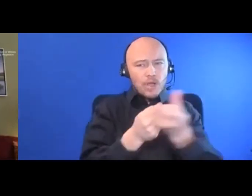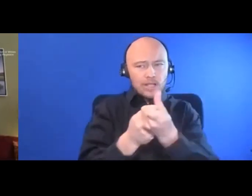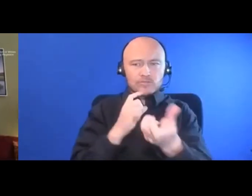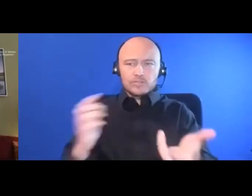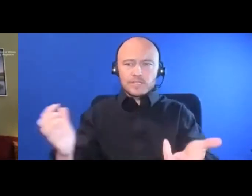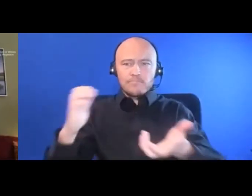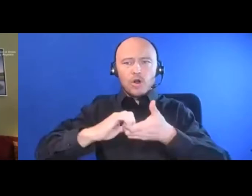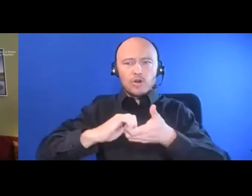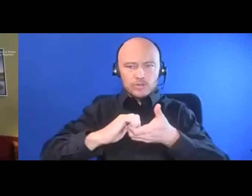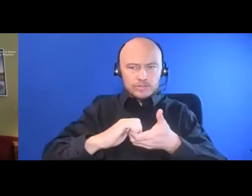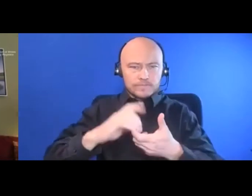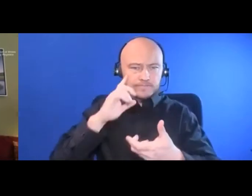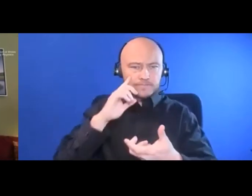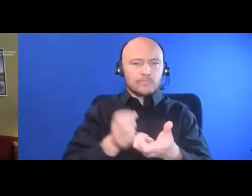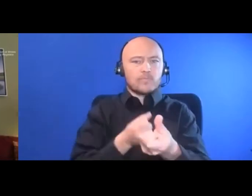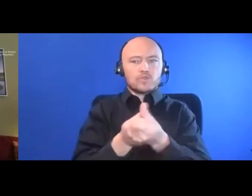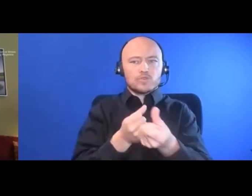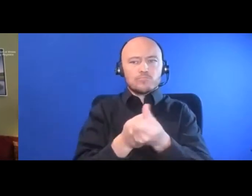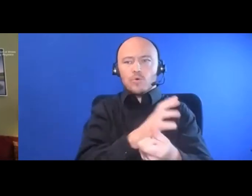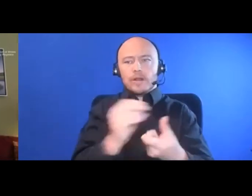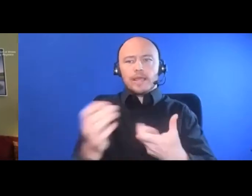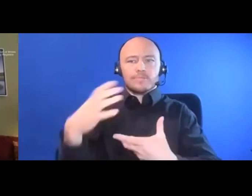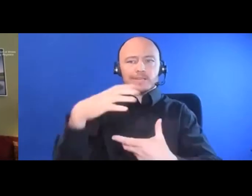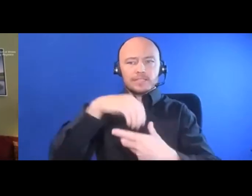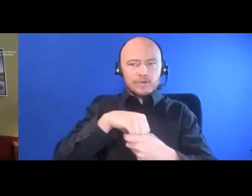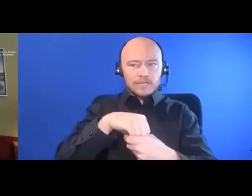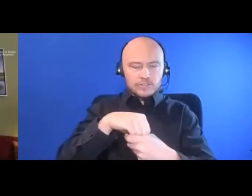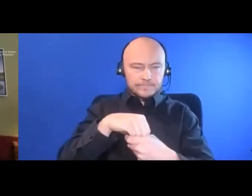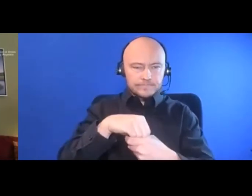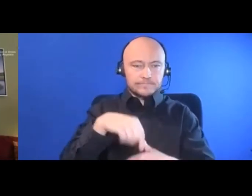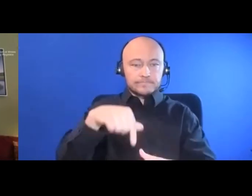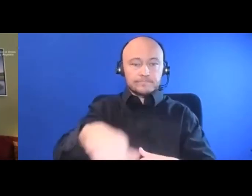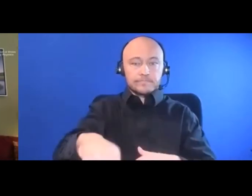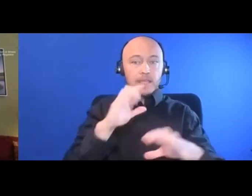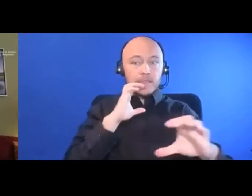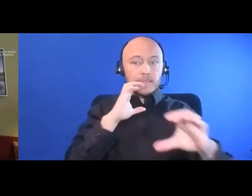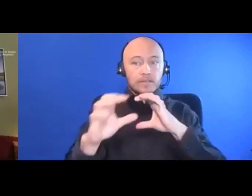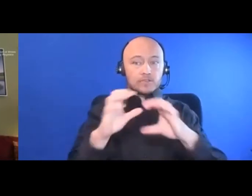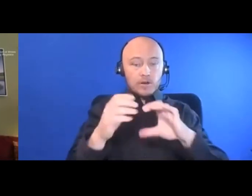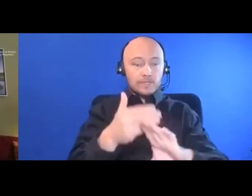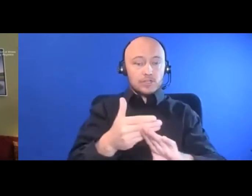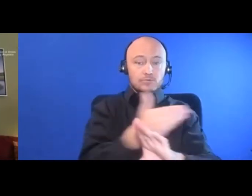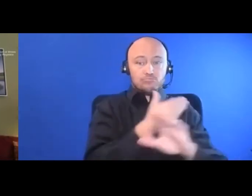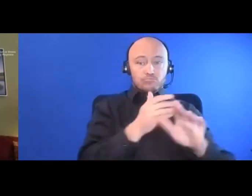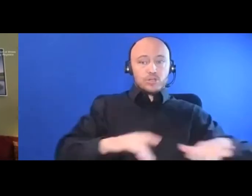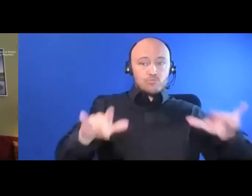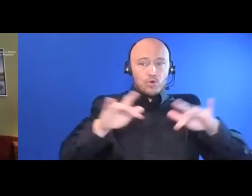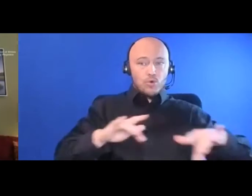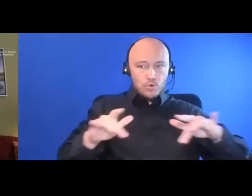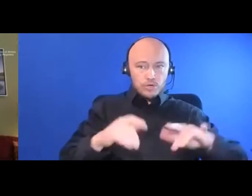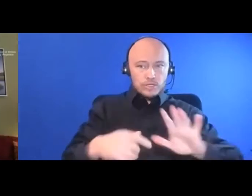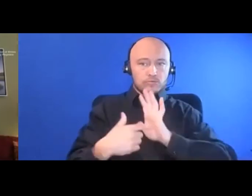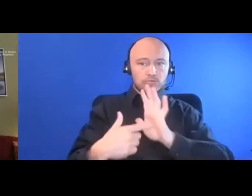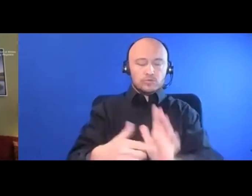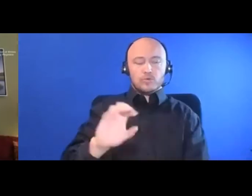for their support and participation. This conversation was prerecorded and is premiering on March 3rd